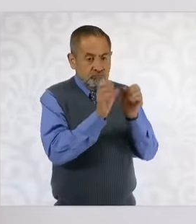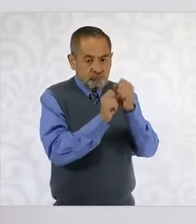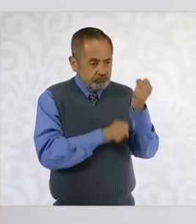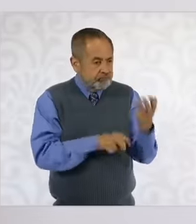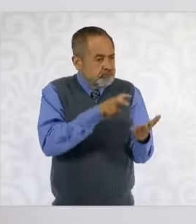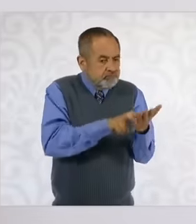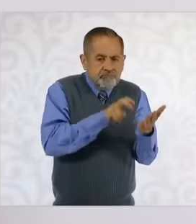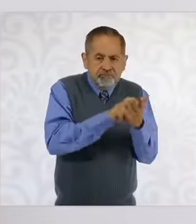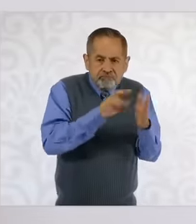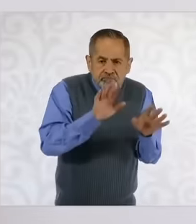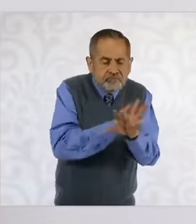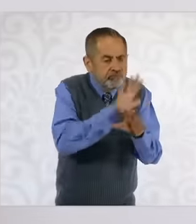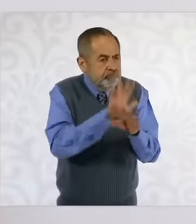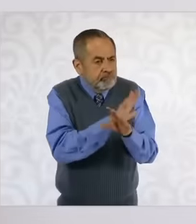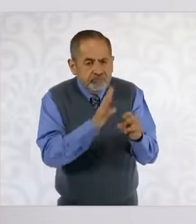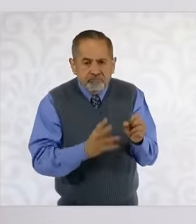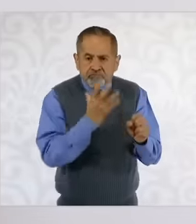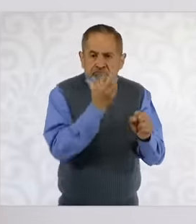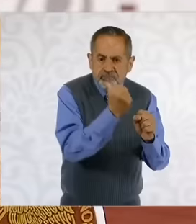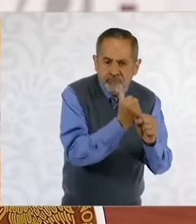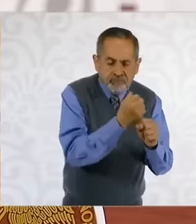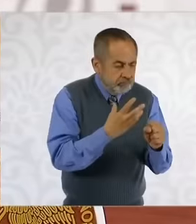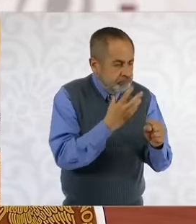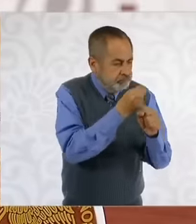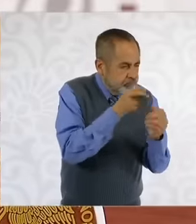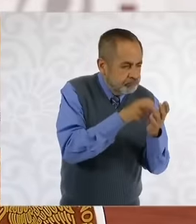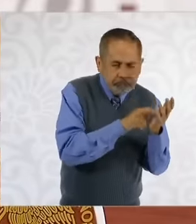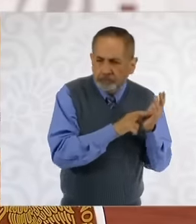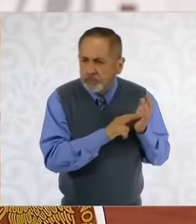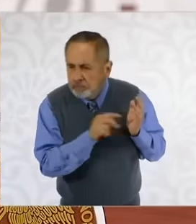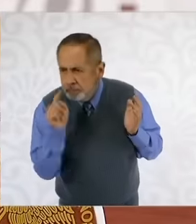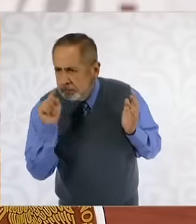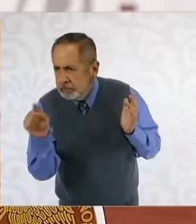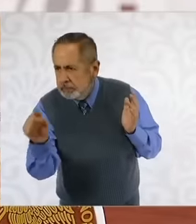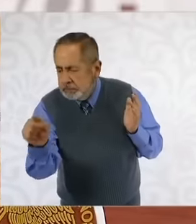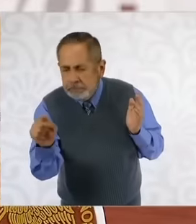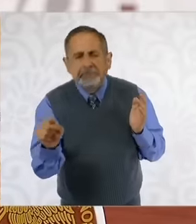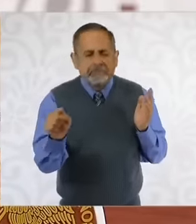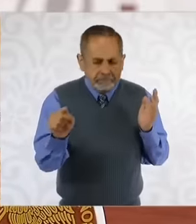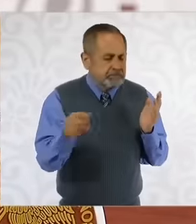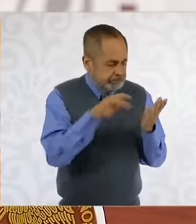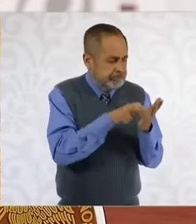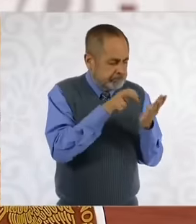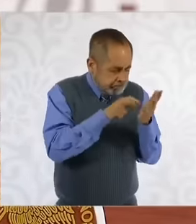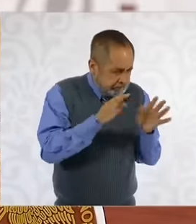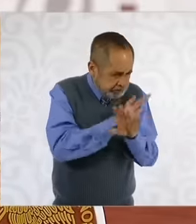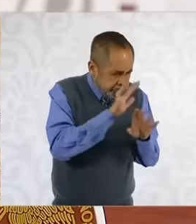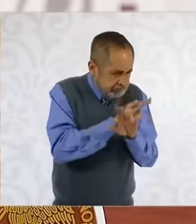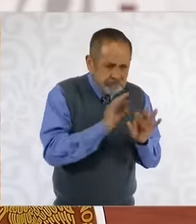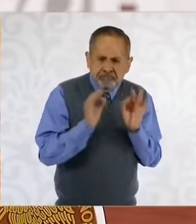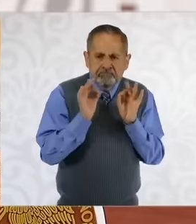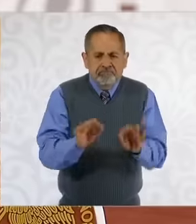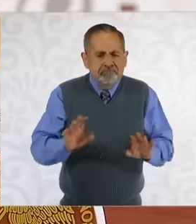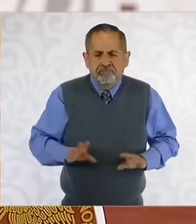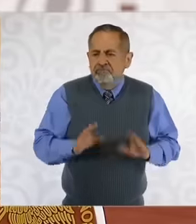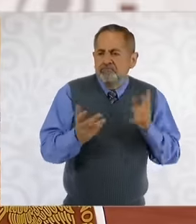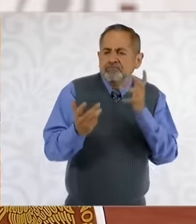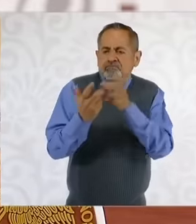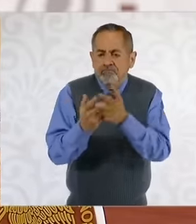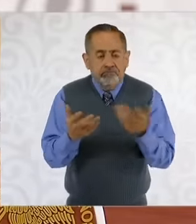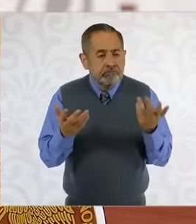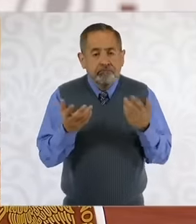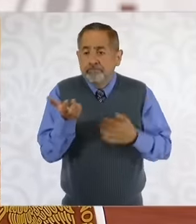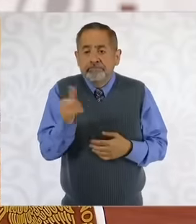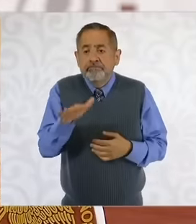allow the exercise of adaptation and alignment with social processes and